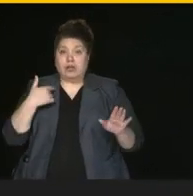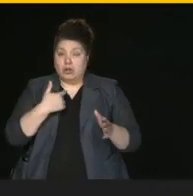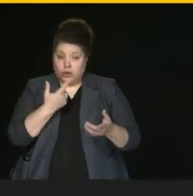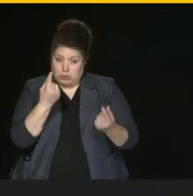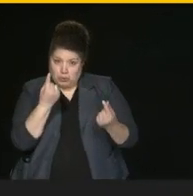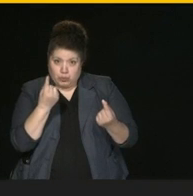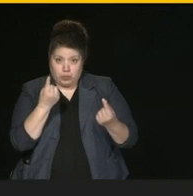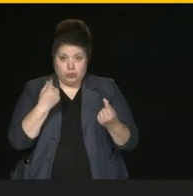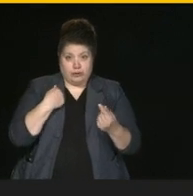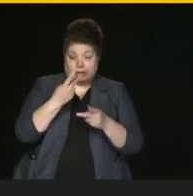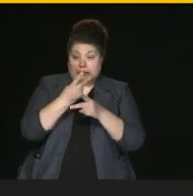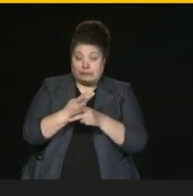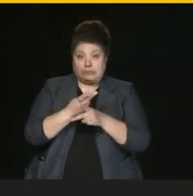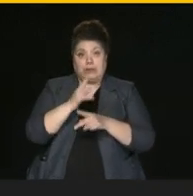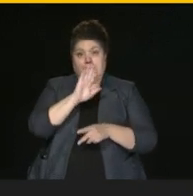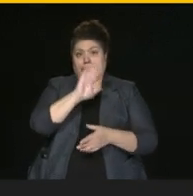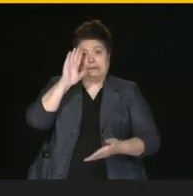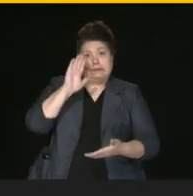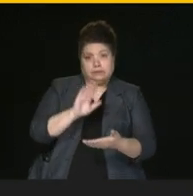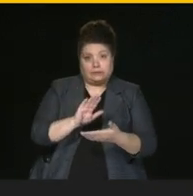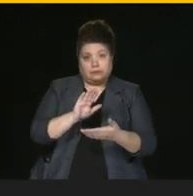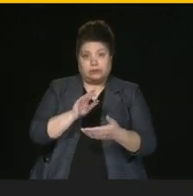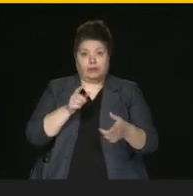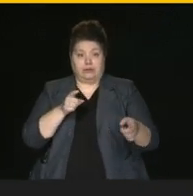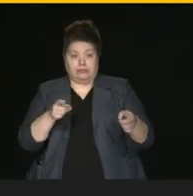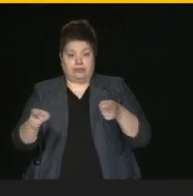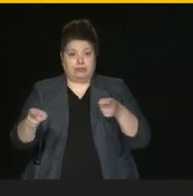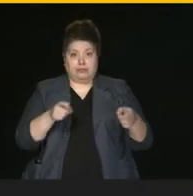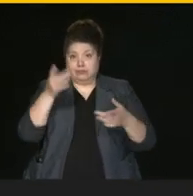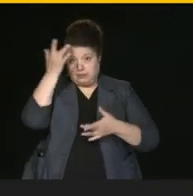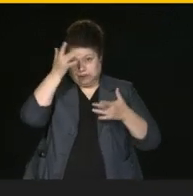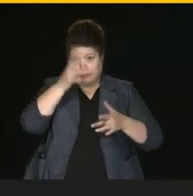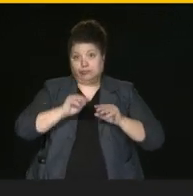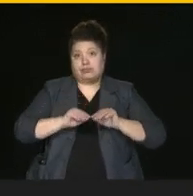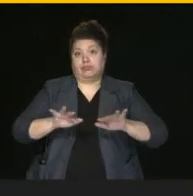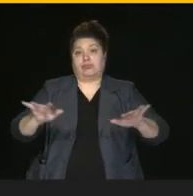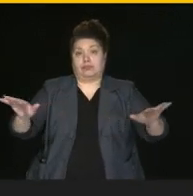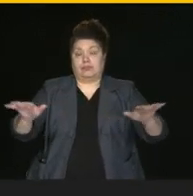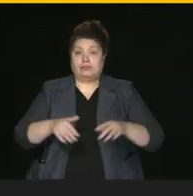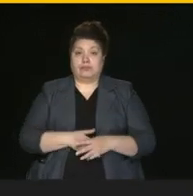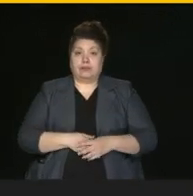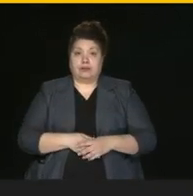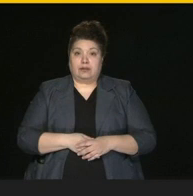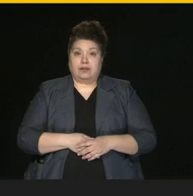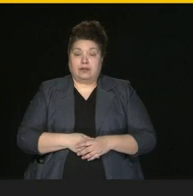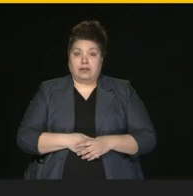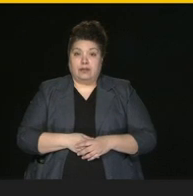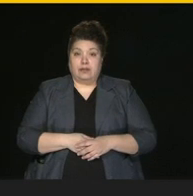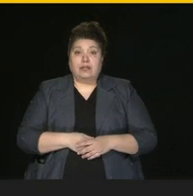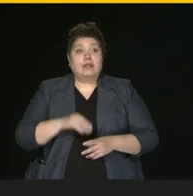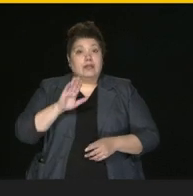MEASURES SHOULD BE TAKEN TO KEEP US ON THE PATH OF EPIDEMIC